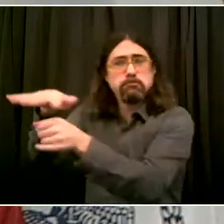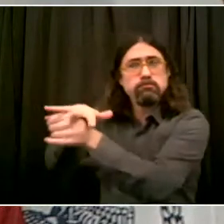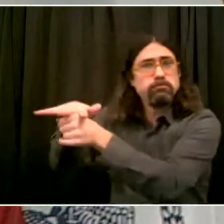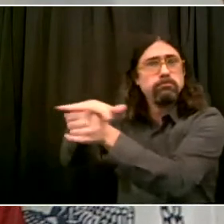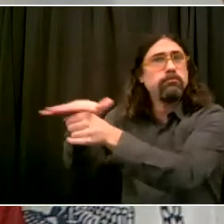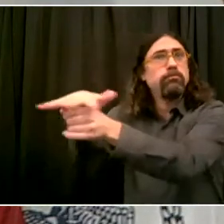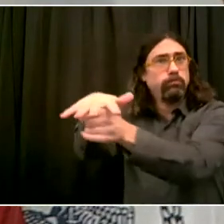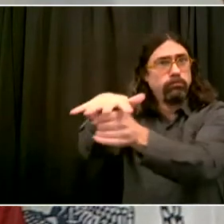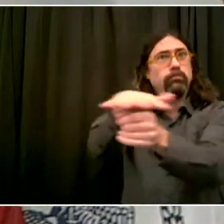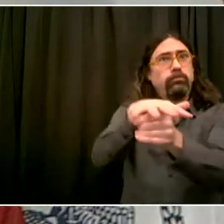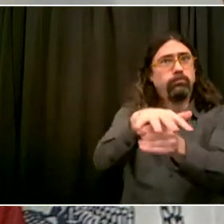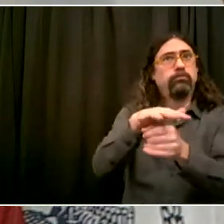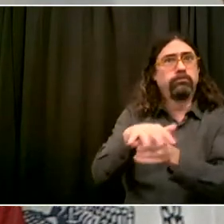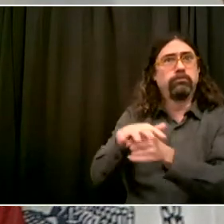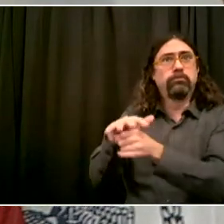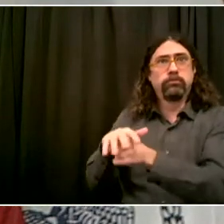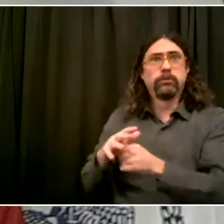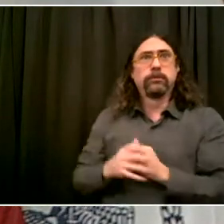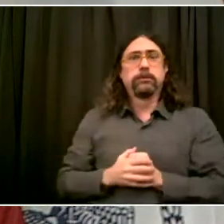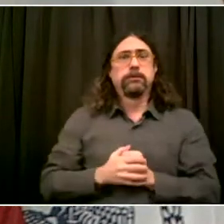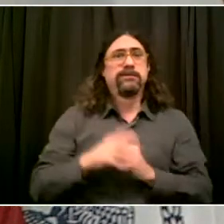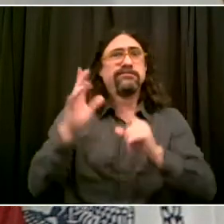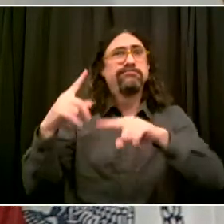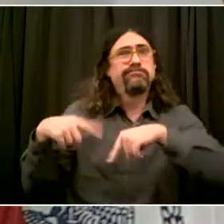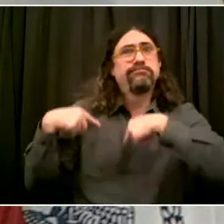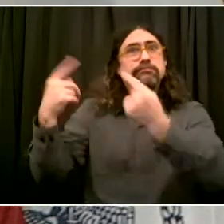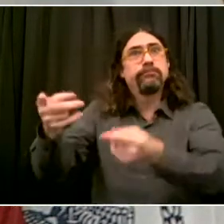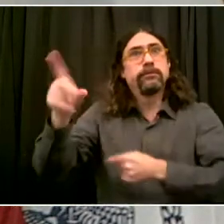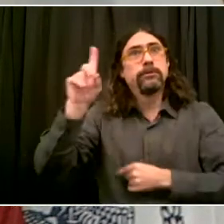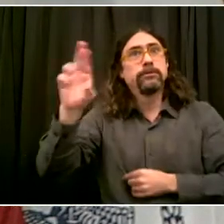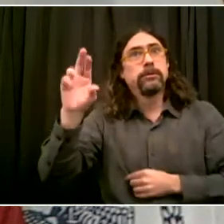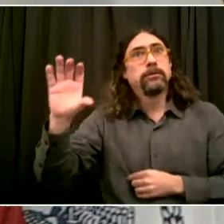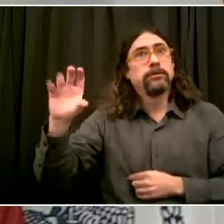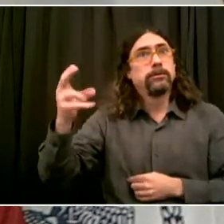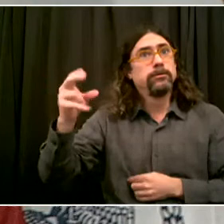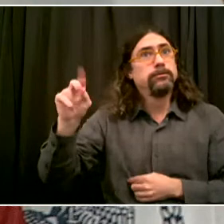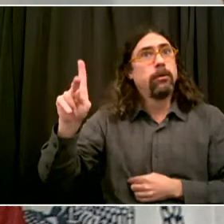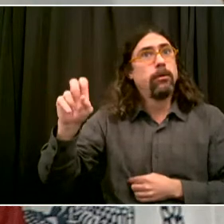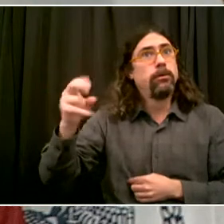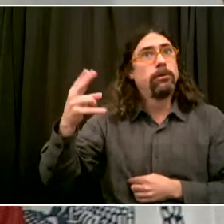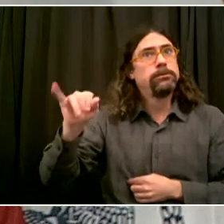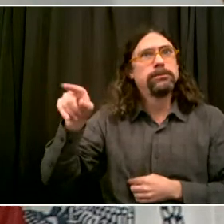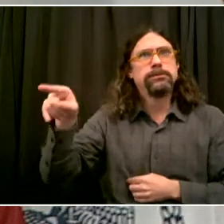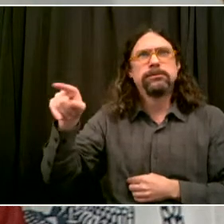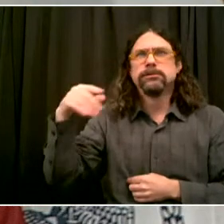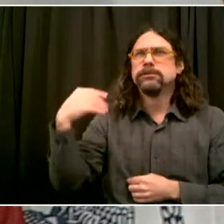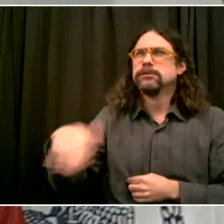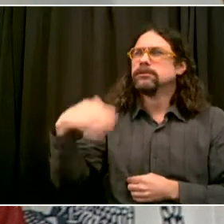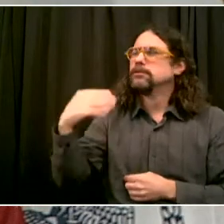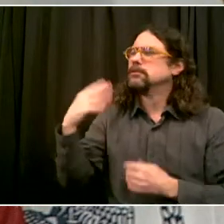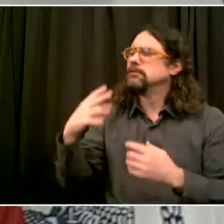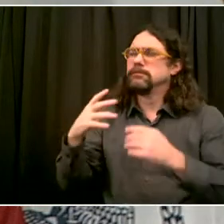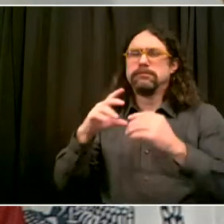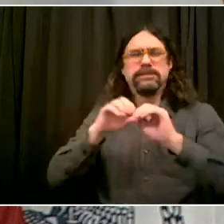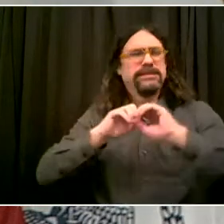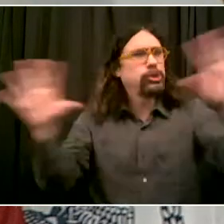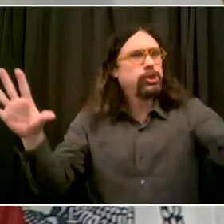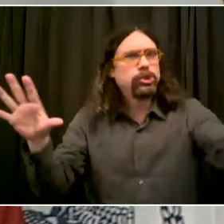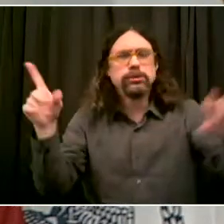STUTUFF, AND THE DOCTORS HAVE BEEN REELLAY CLEAR, IF YOU ARE OLDER AND YOU HAVE PRE-EXISTING CONDITIONS, EITHTHER O OBOR THT